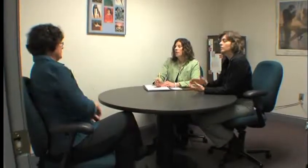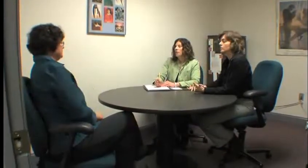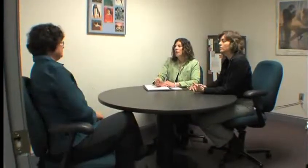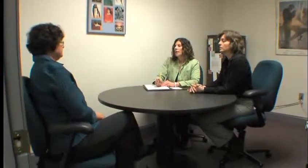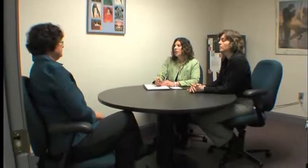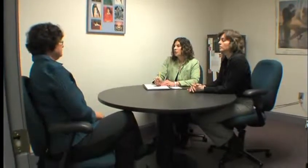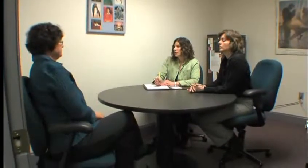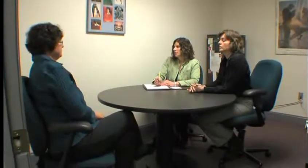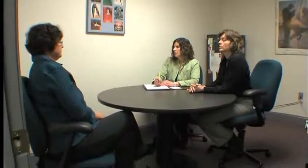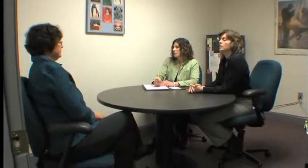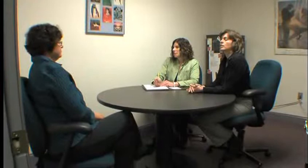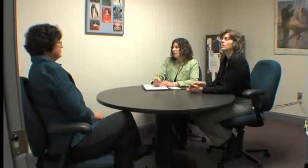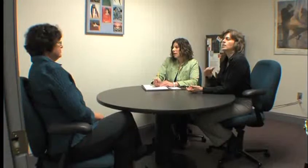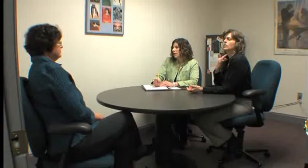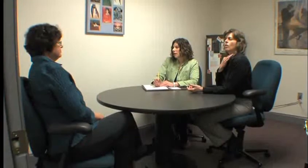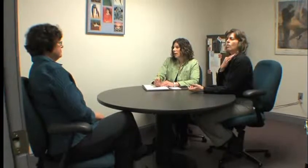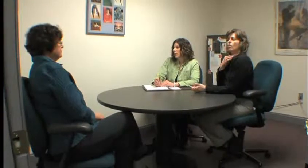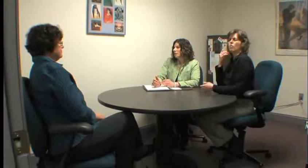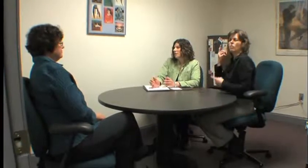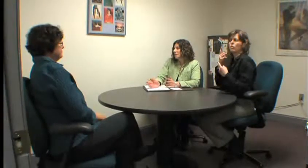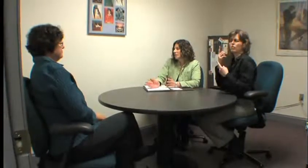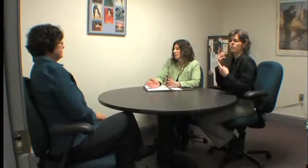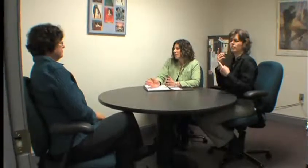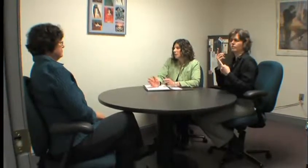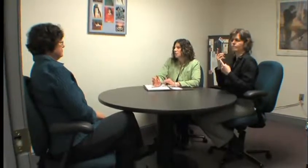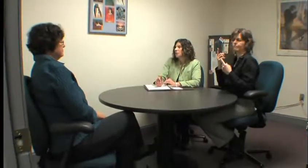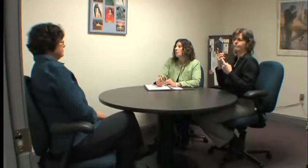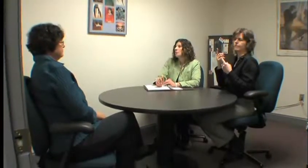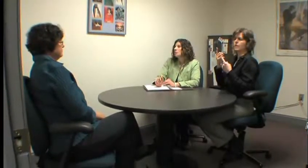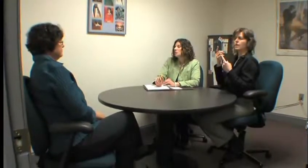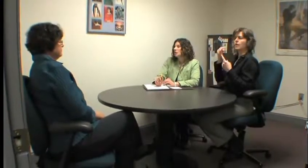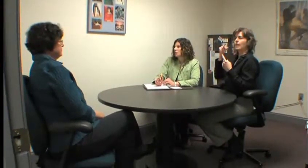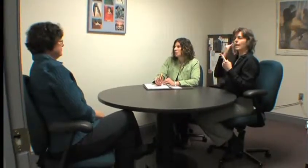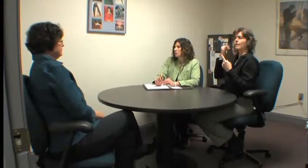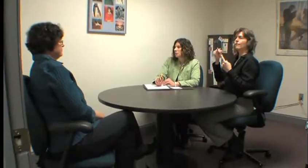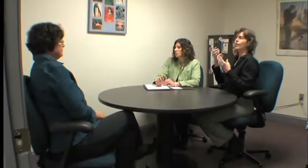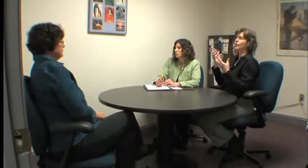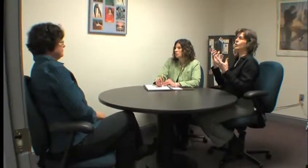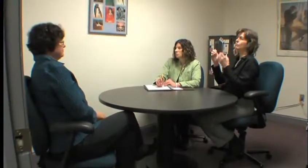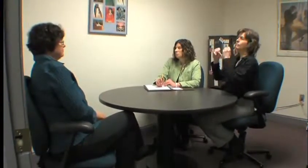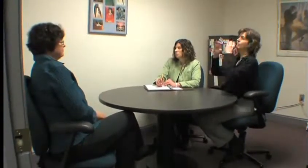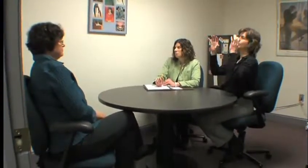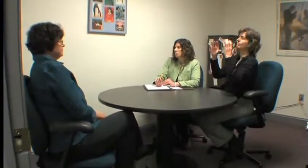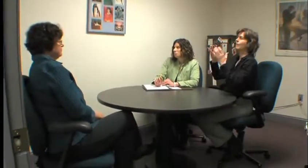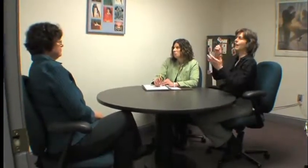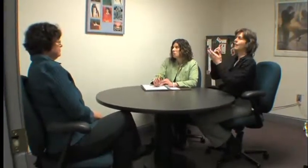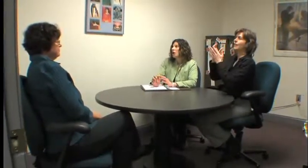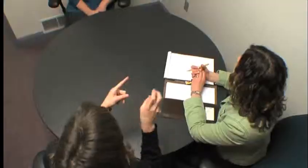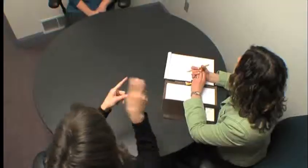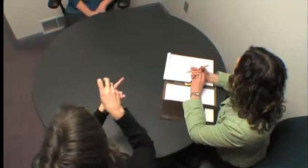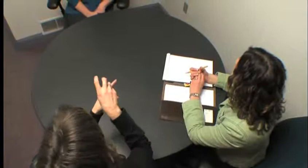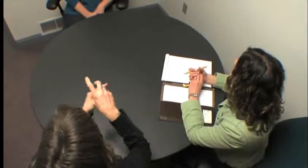AND IT'S VERY COMMON TO FEEL ISOLATED AS THE ONLY PERSON IN THE ENTIRE BUILDING WHO’S DEAF.